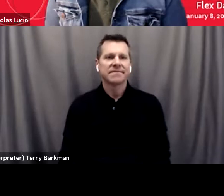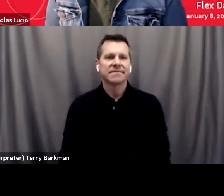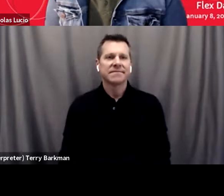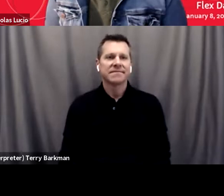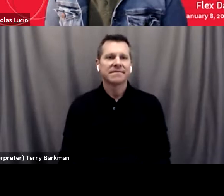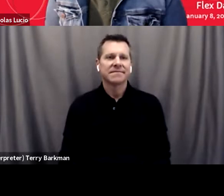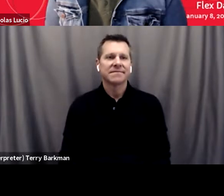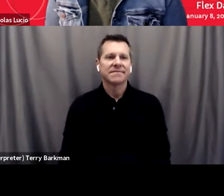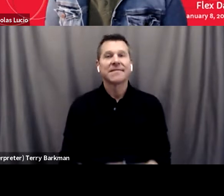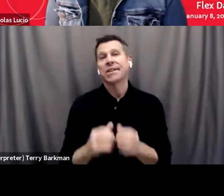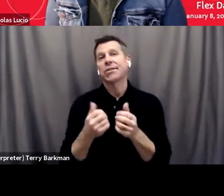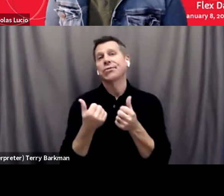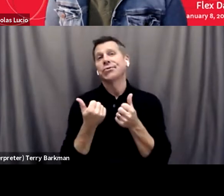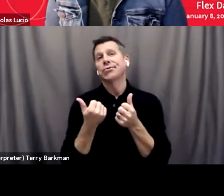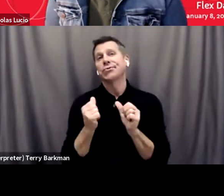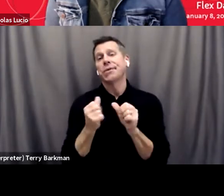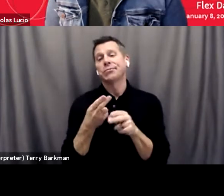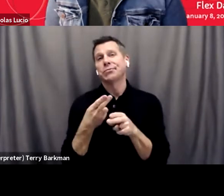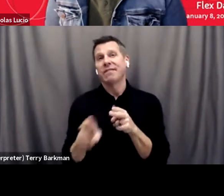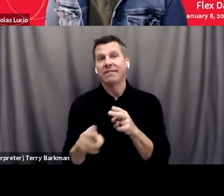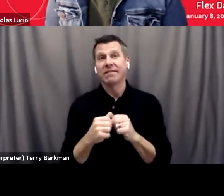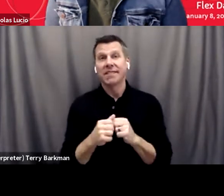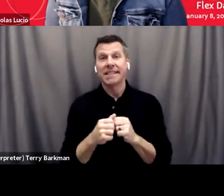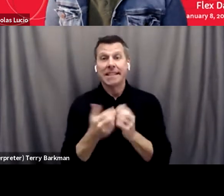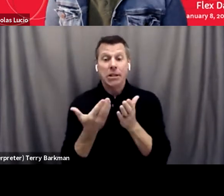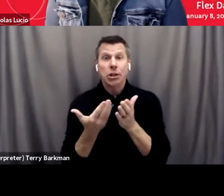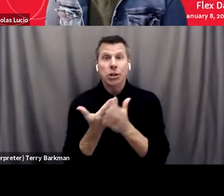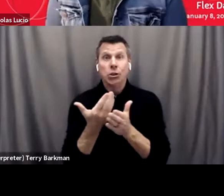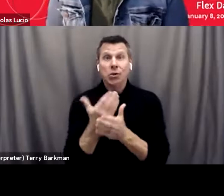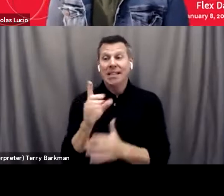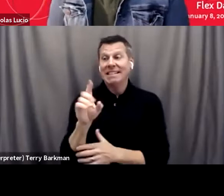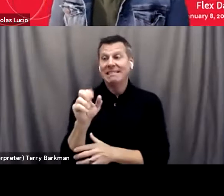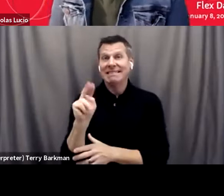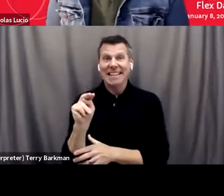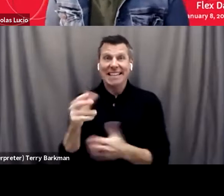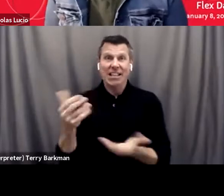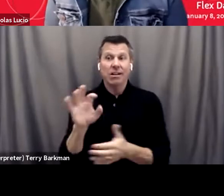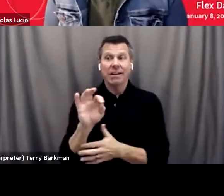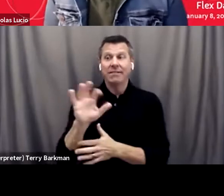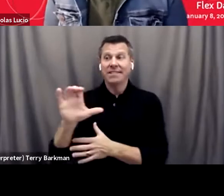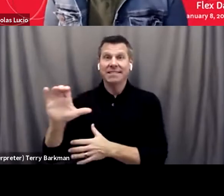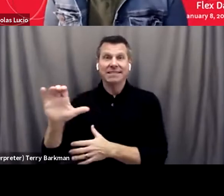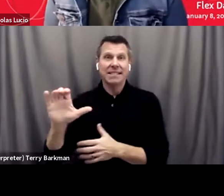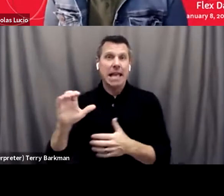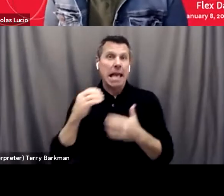Well, I'll try and keep this brief, um, as the newest dean at the Fresno City College, what I don't know about Fresno City, about